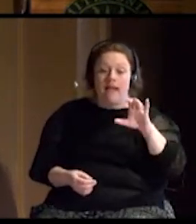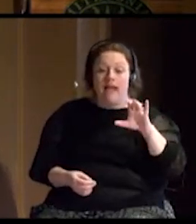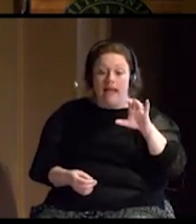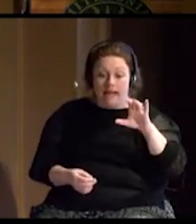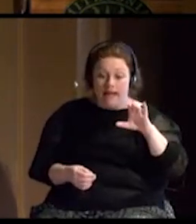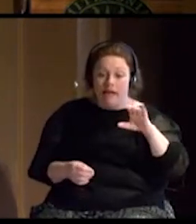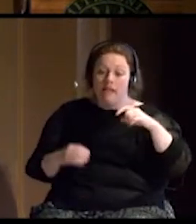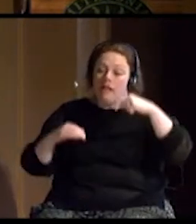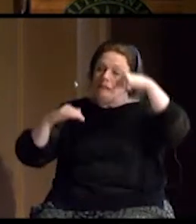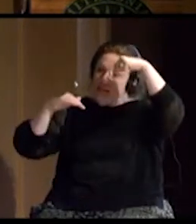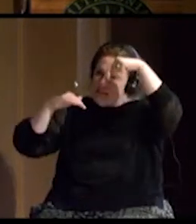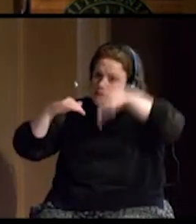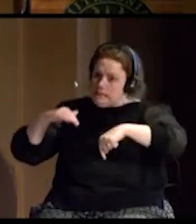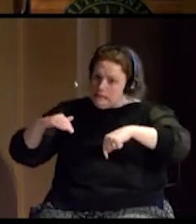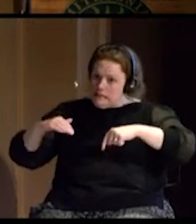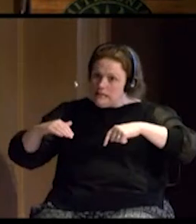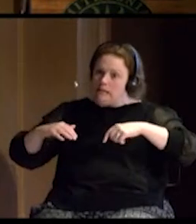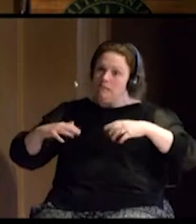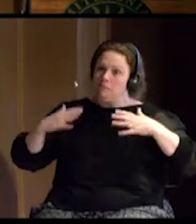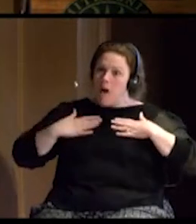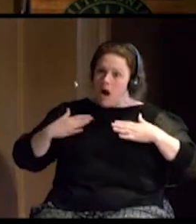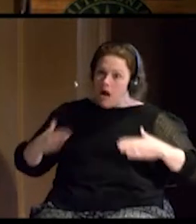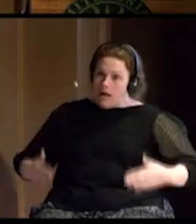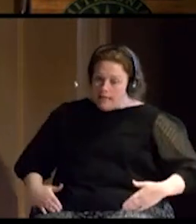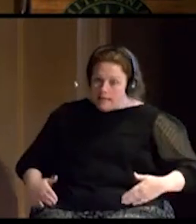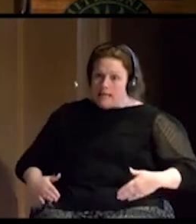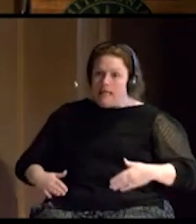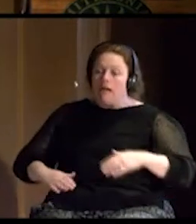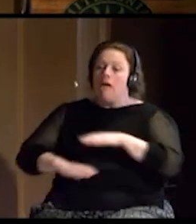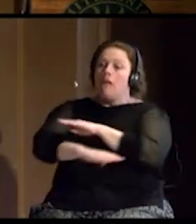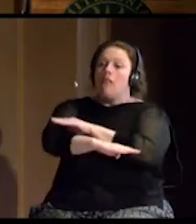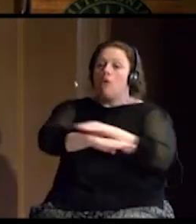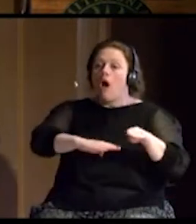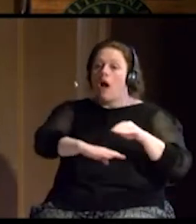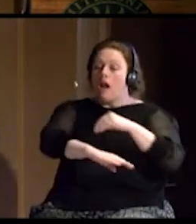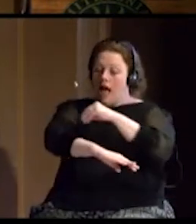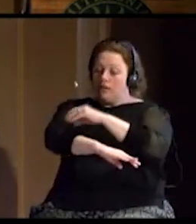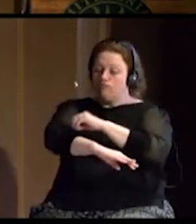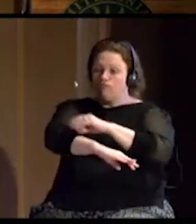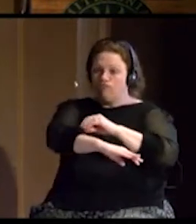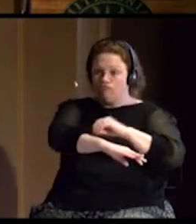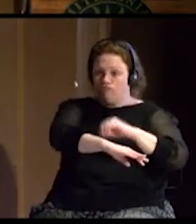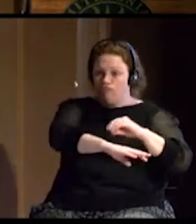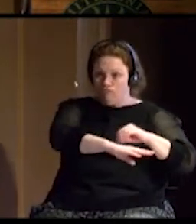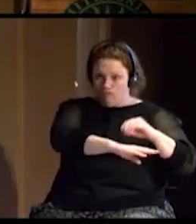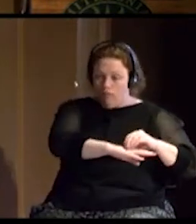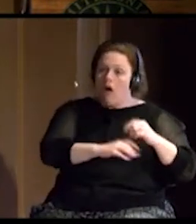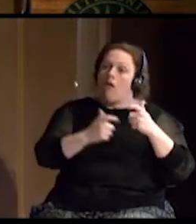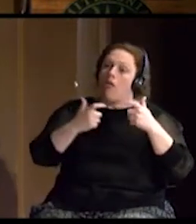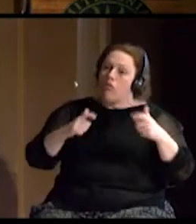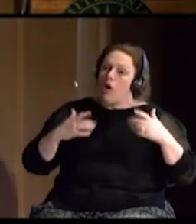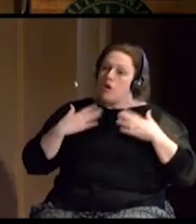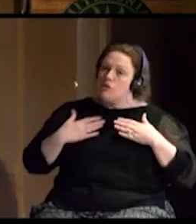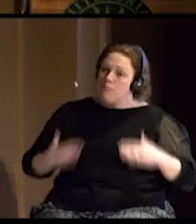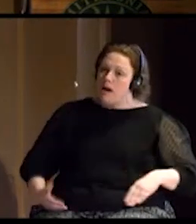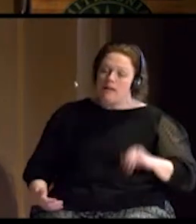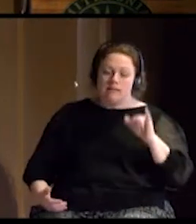and feeds on large bottom invertebrates. And this has happened not just once, but multiple times,